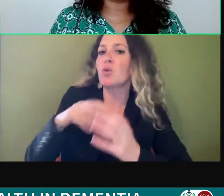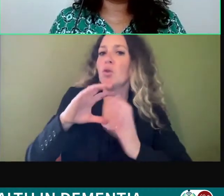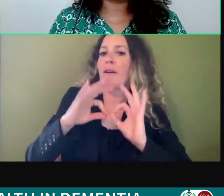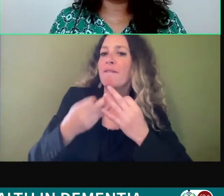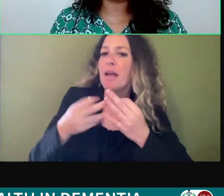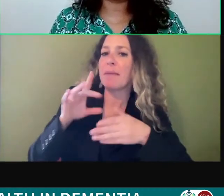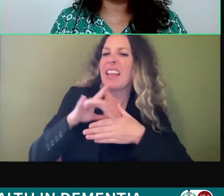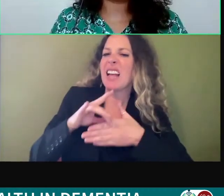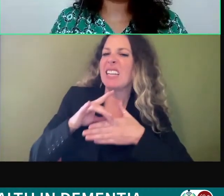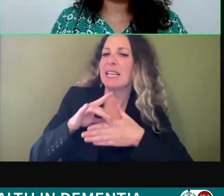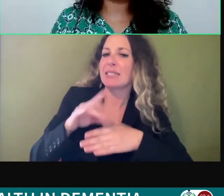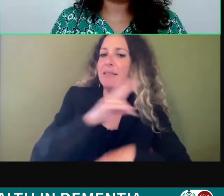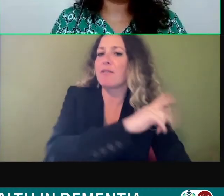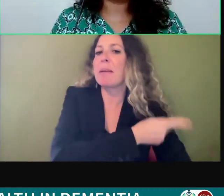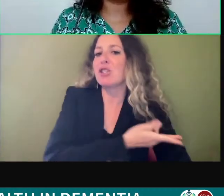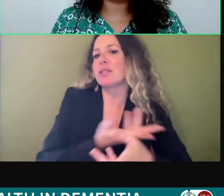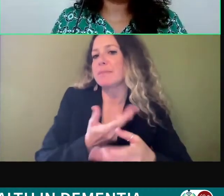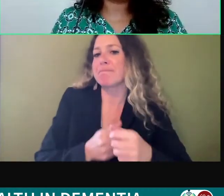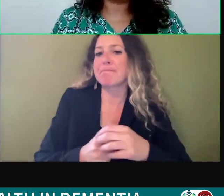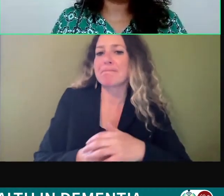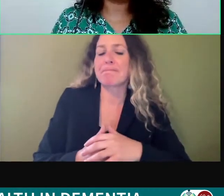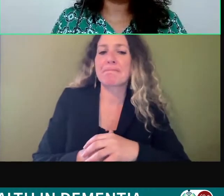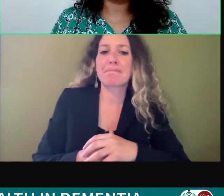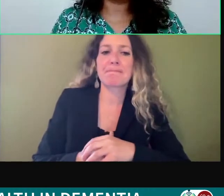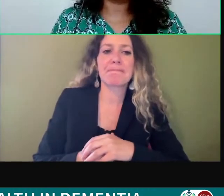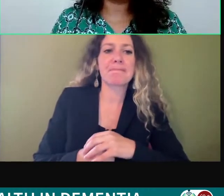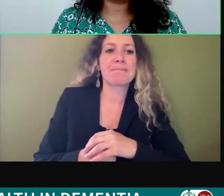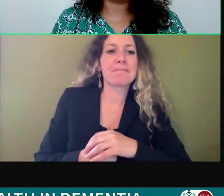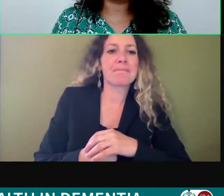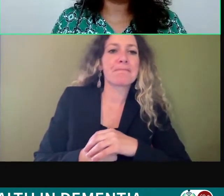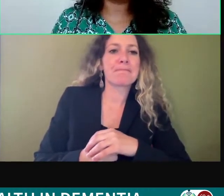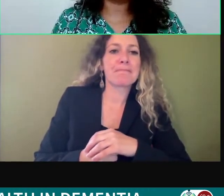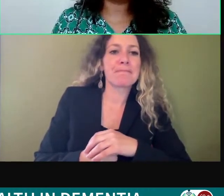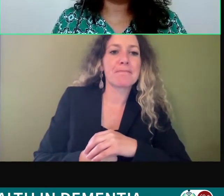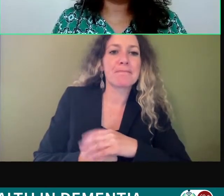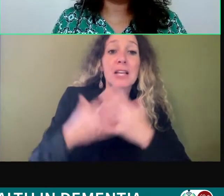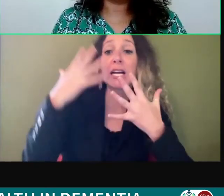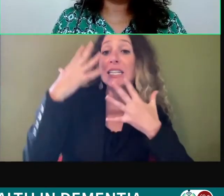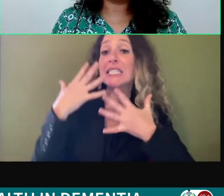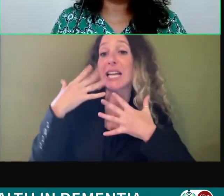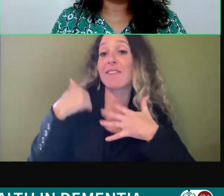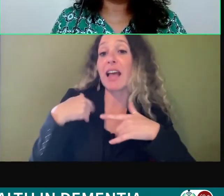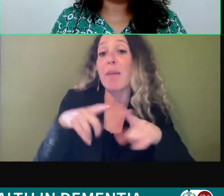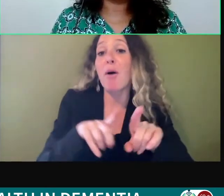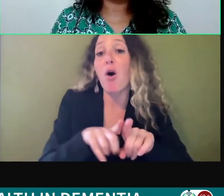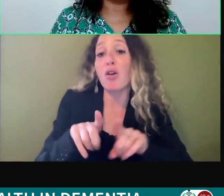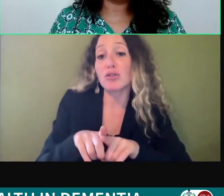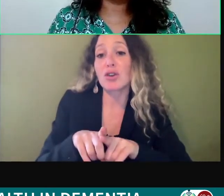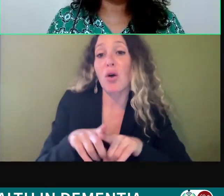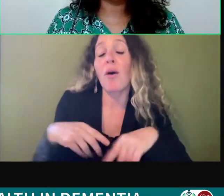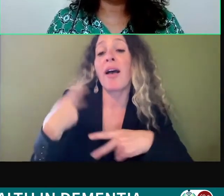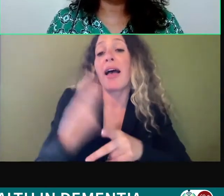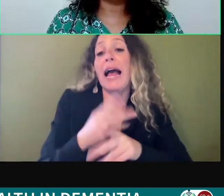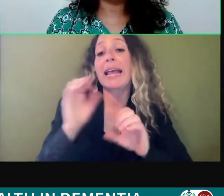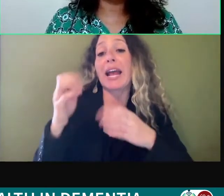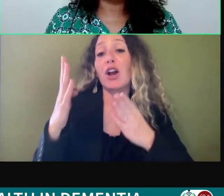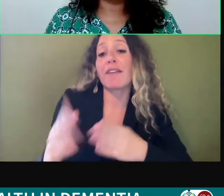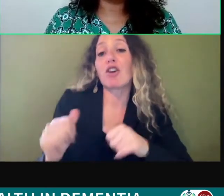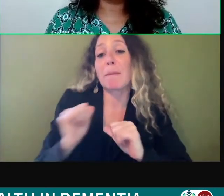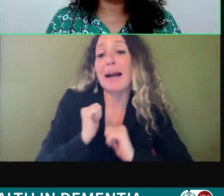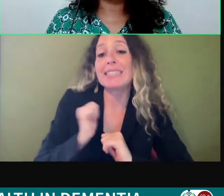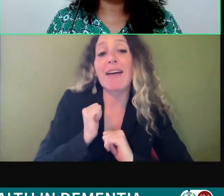of those patients. Sadly, I'm also currently a caregiver myself, and I will say, despite this